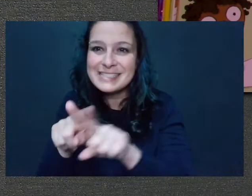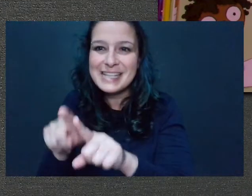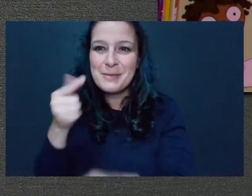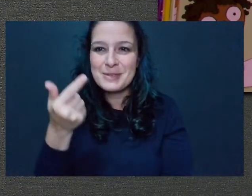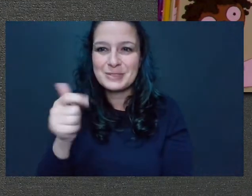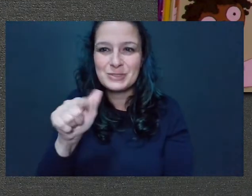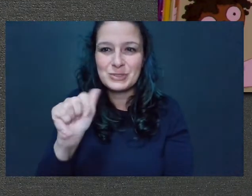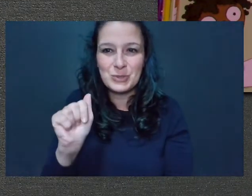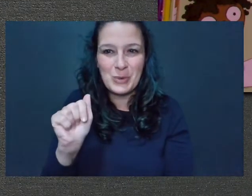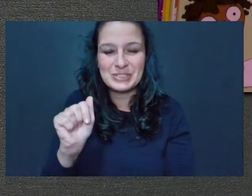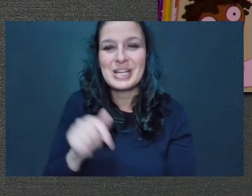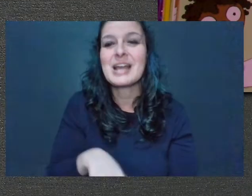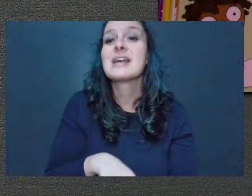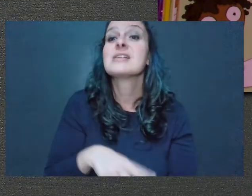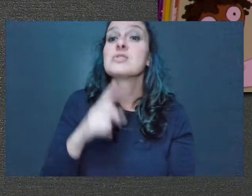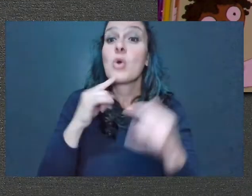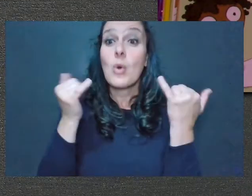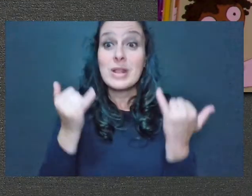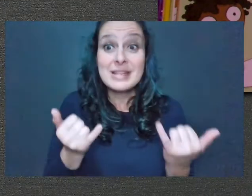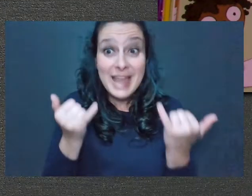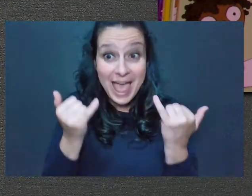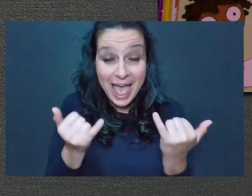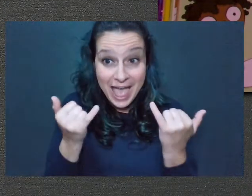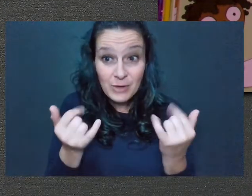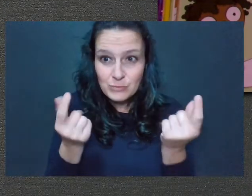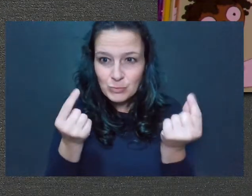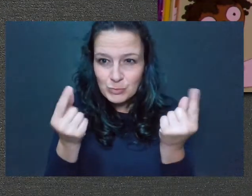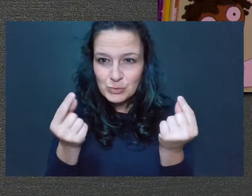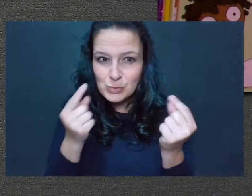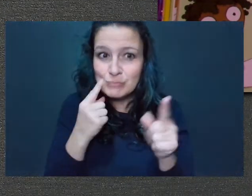So now, we are gonna take our ordinary flowers